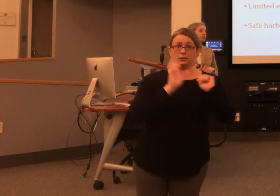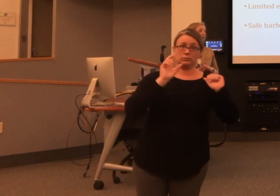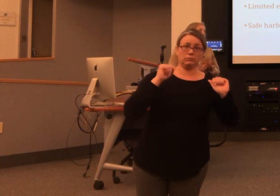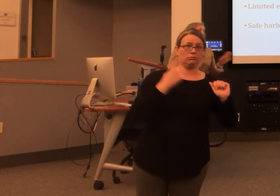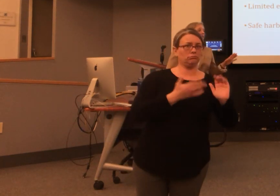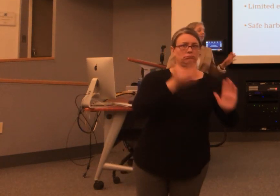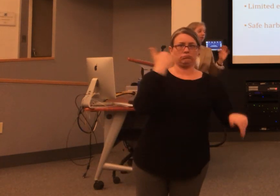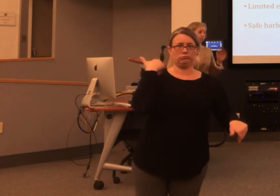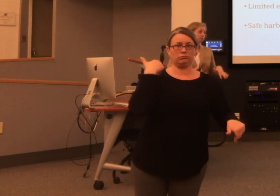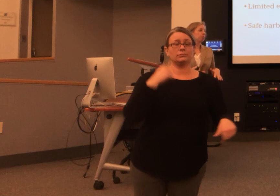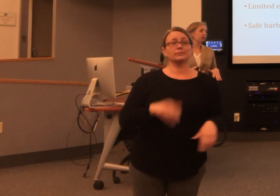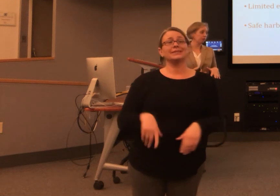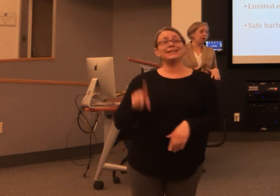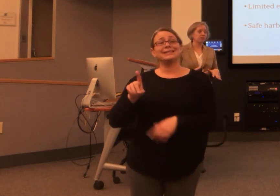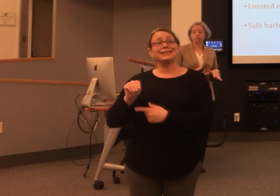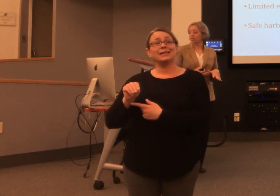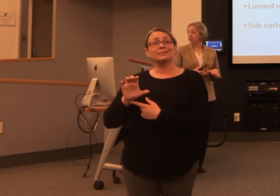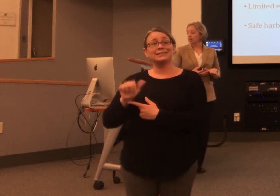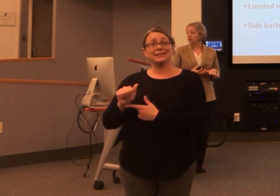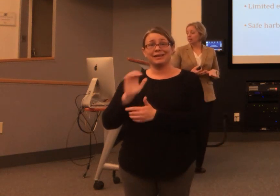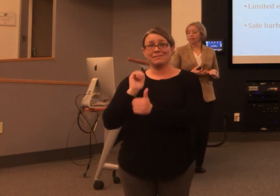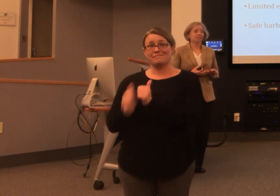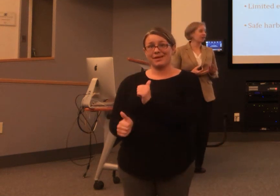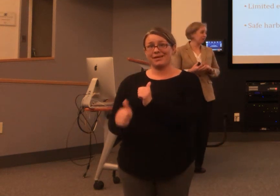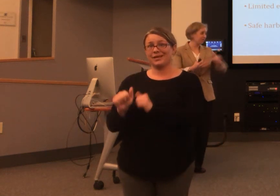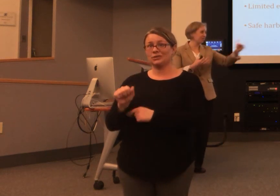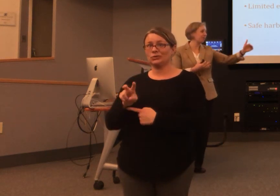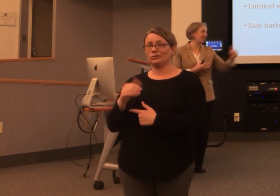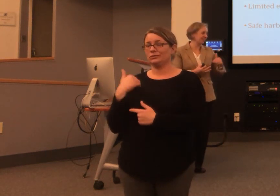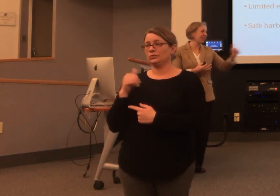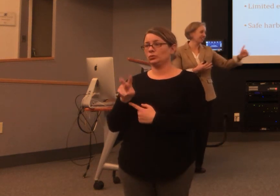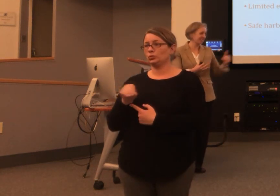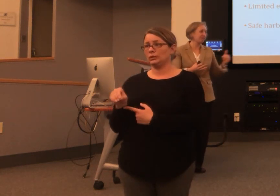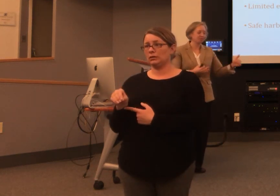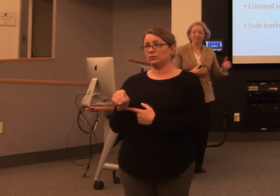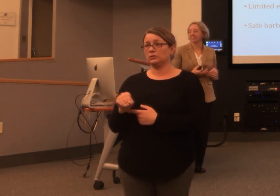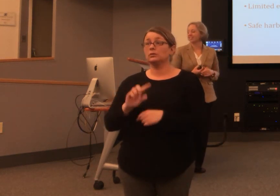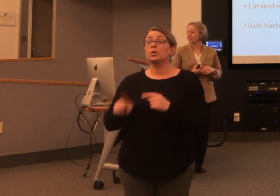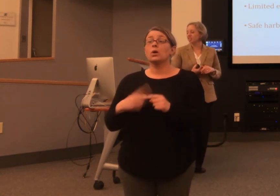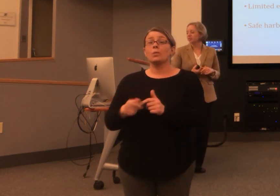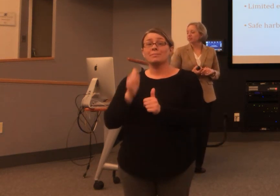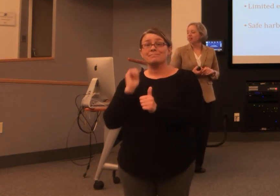it was Armageddon day when it passed into law. That's how this pace of Congress keeps up with technology.